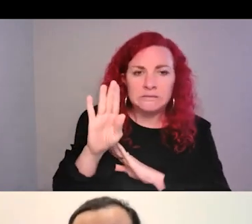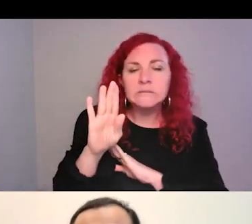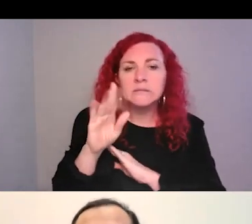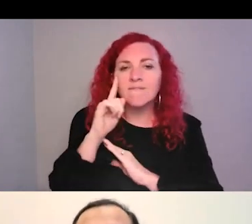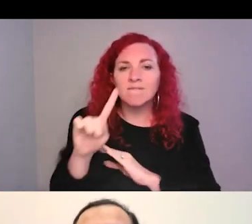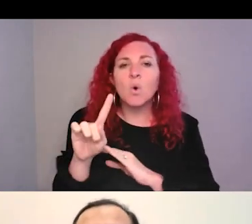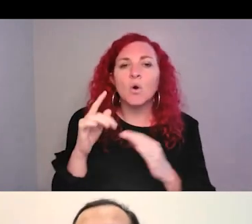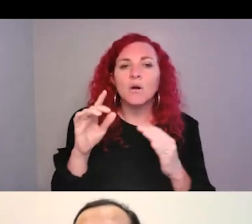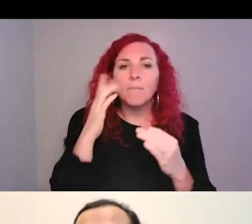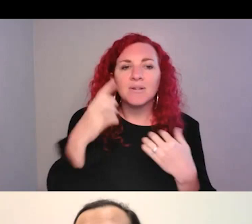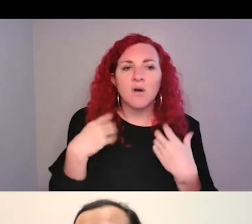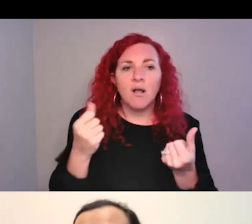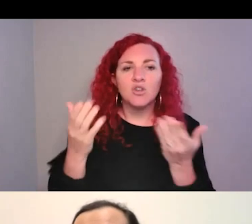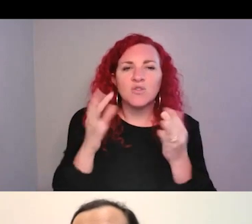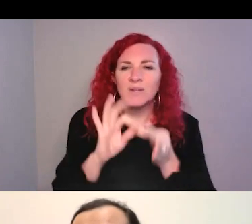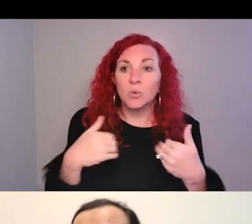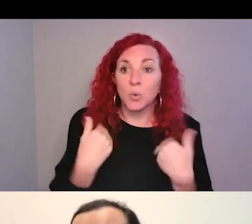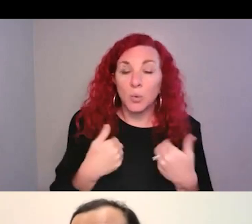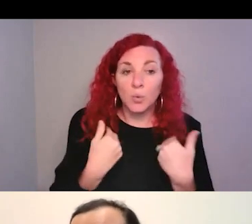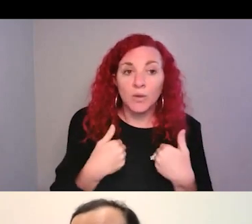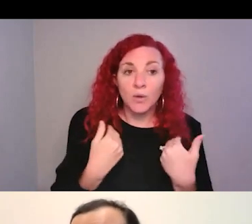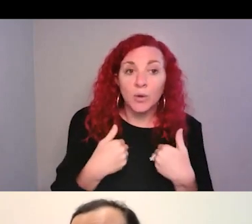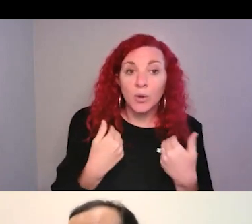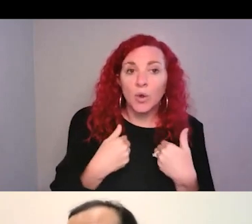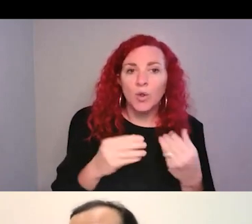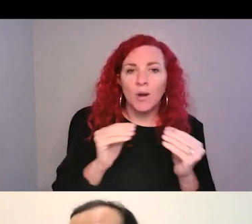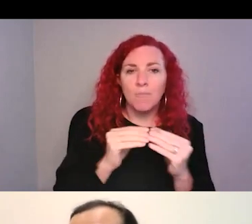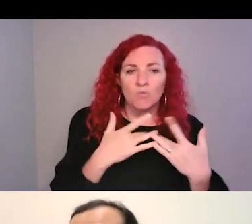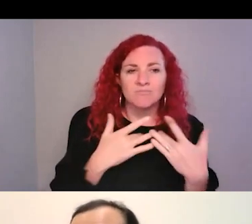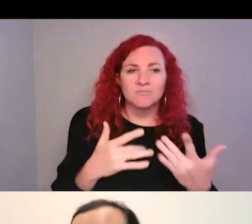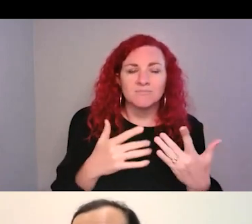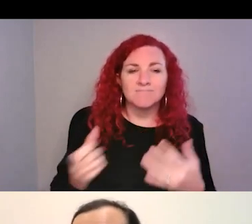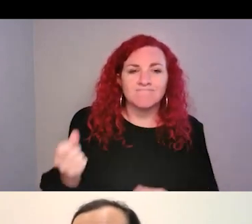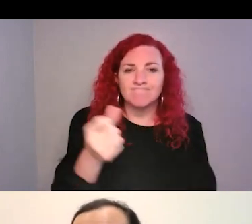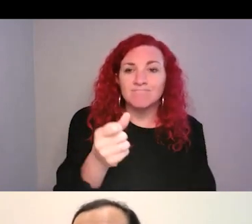YOUTH WHO WERE BROUGHT BY POLICE ARE MORE LIKELY TO BE BLACK AND LATINX,